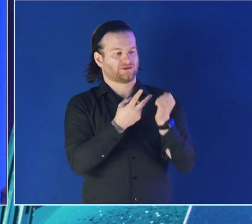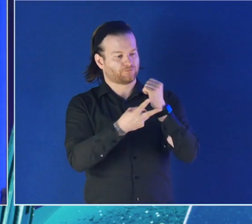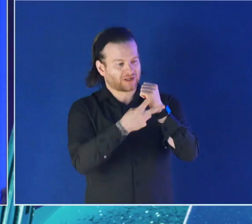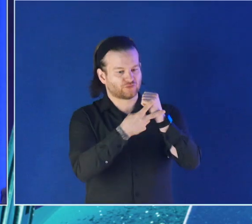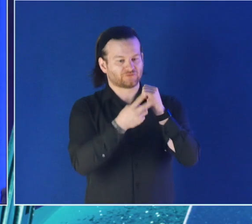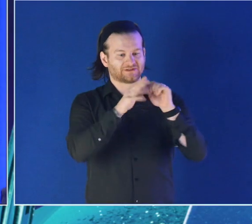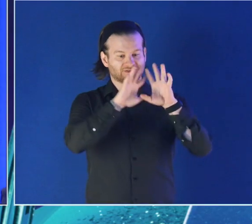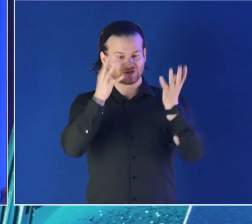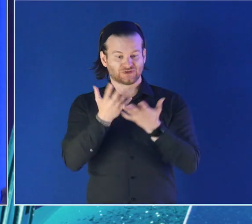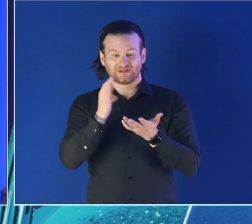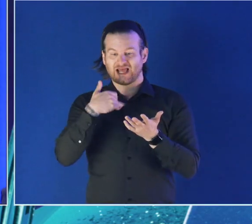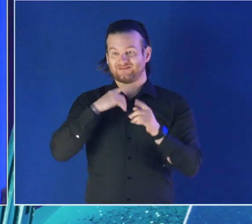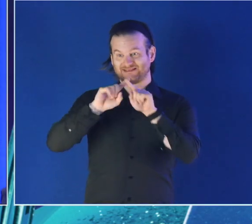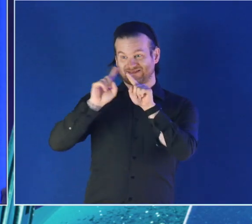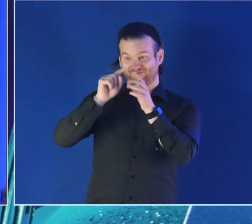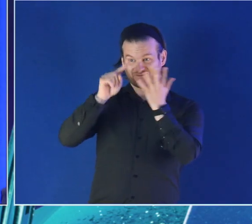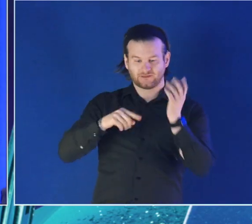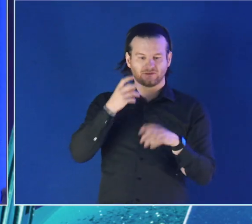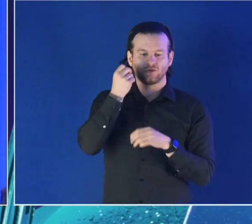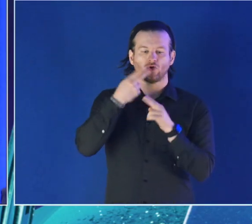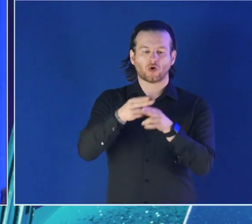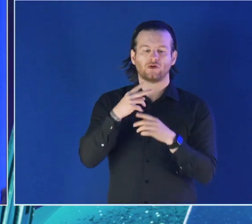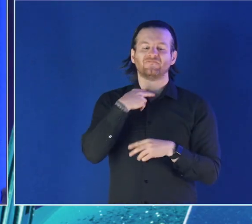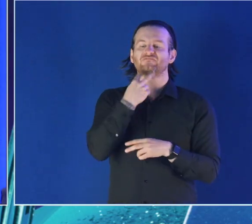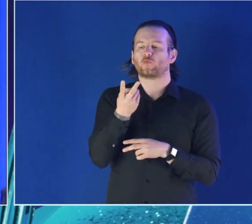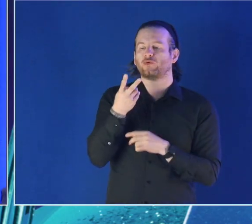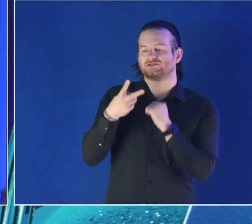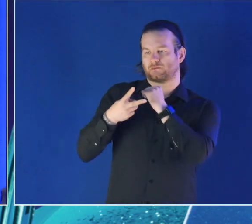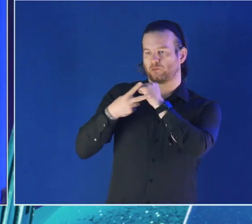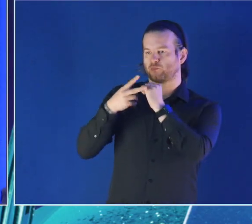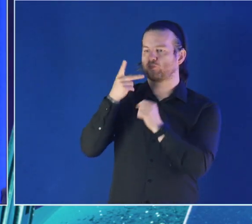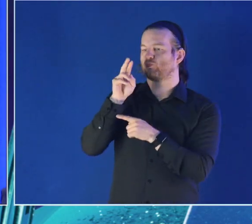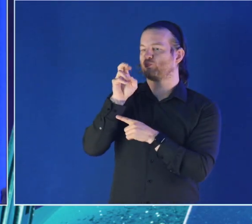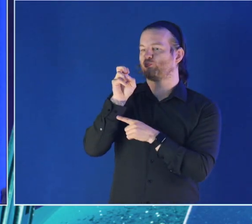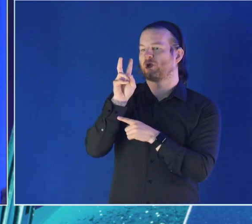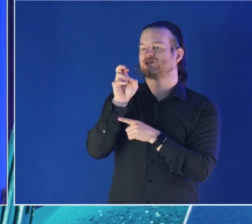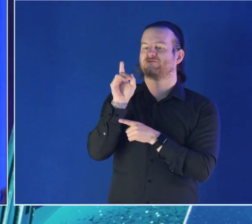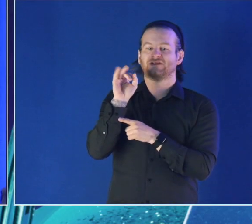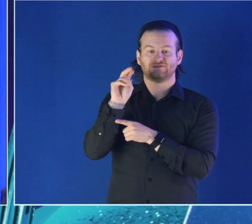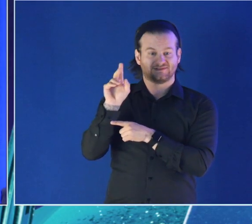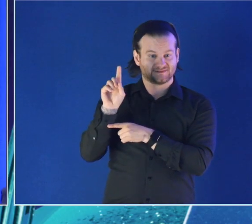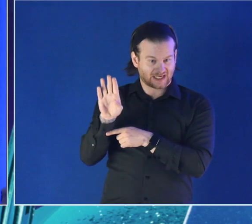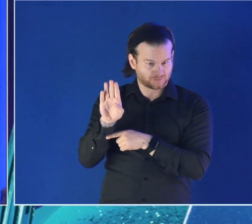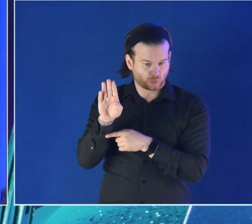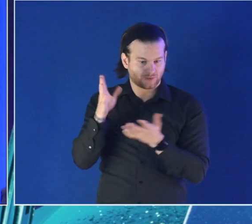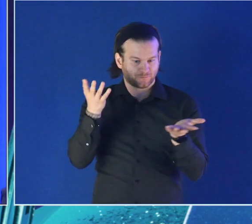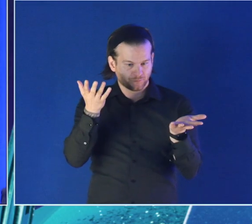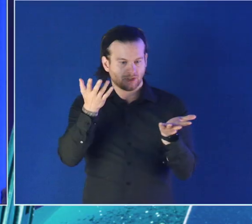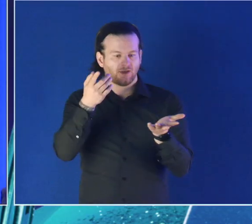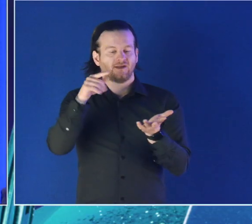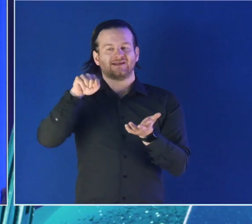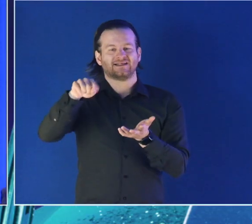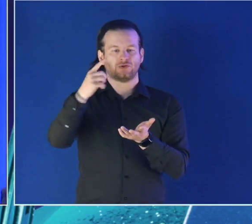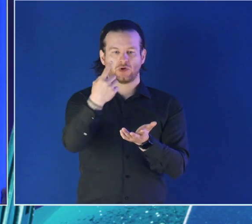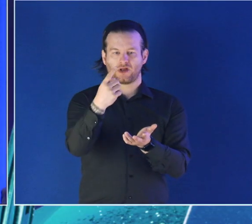It is a singular interface that allows somebody with ALS, in our case, to go bank their voice.